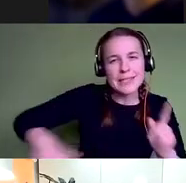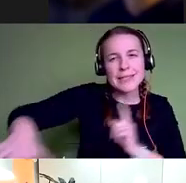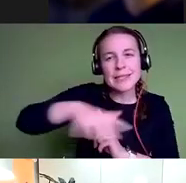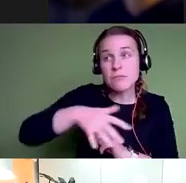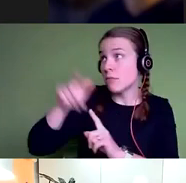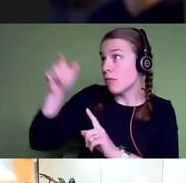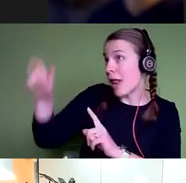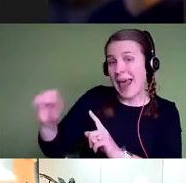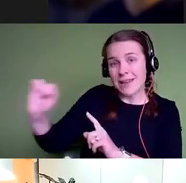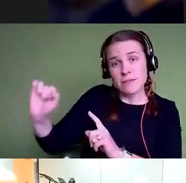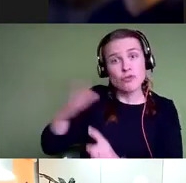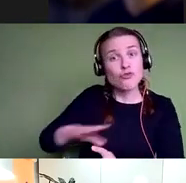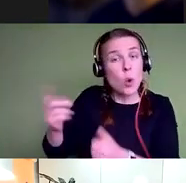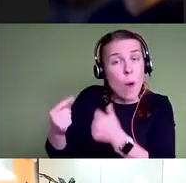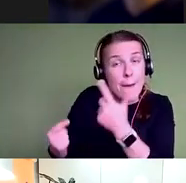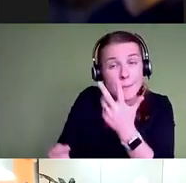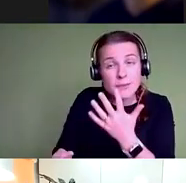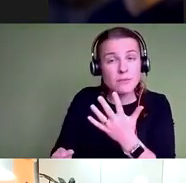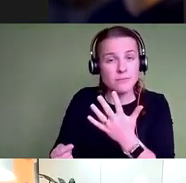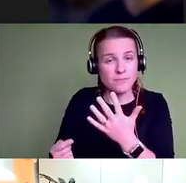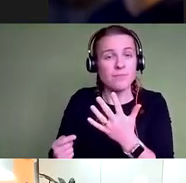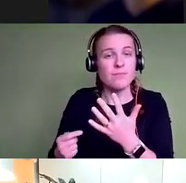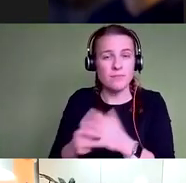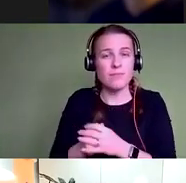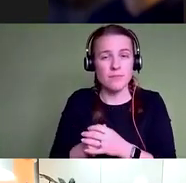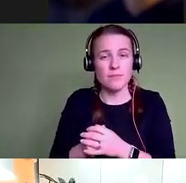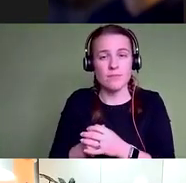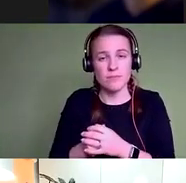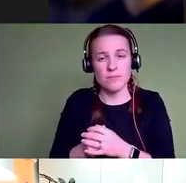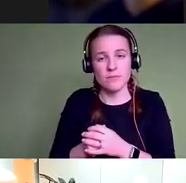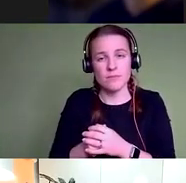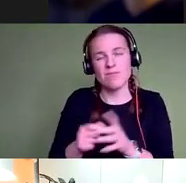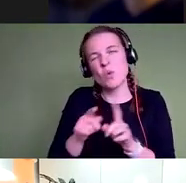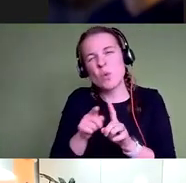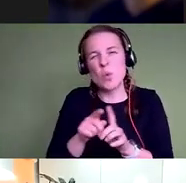design or accessible design. For me, a wheelchair user and a garden designer, I am